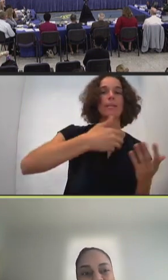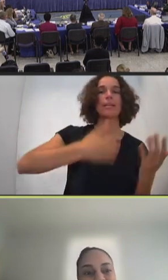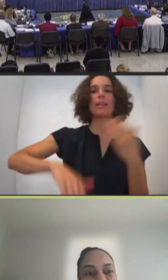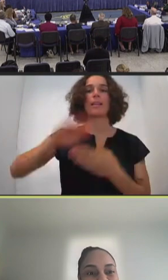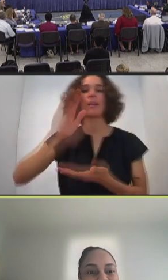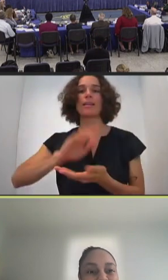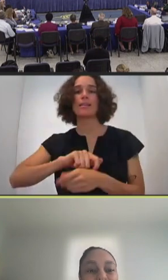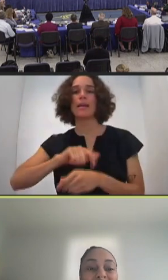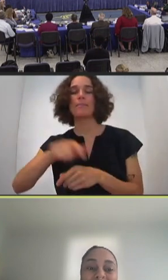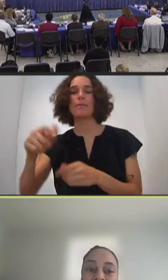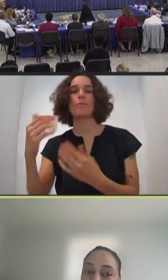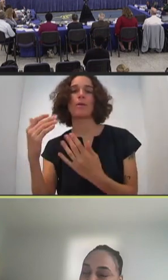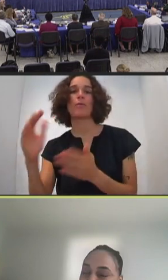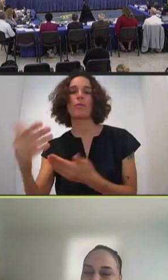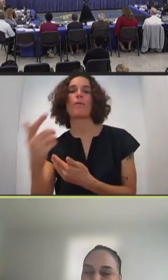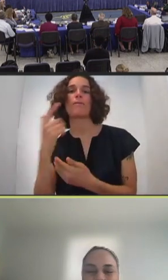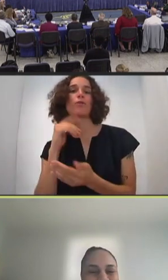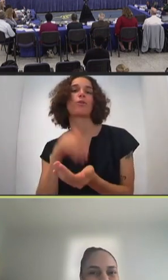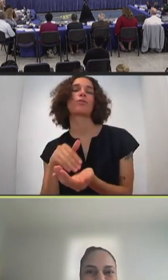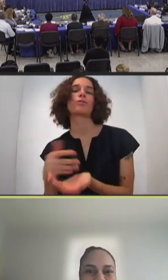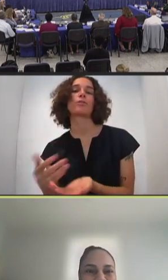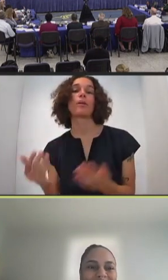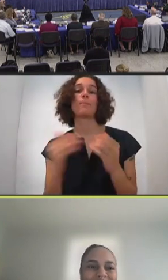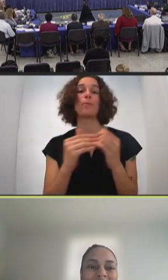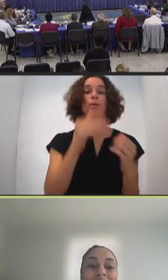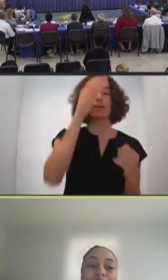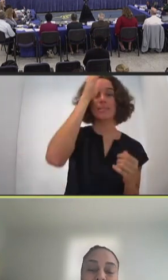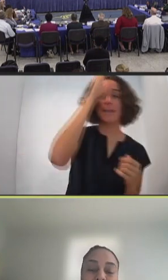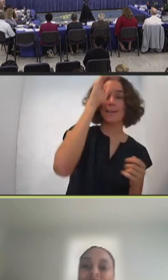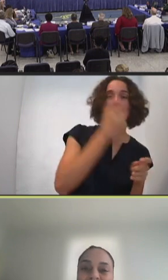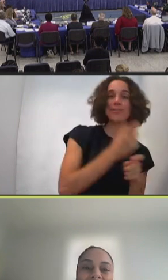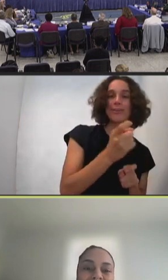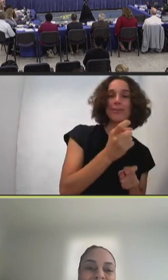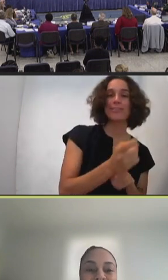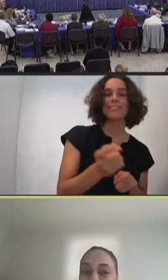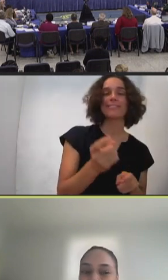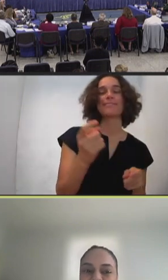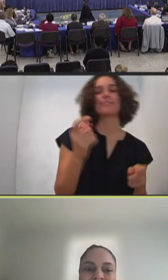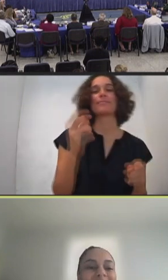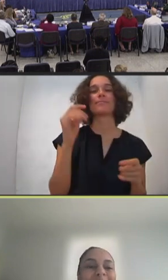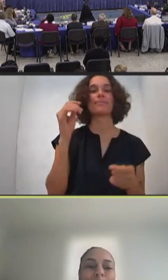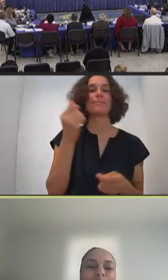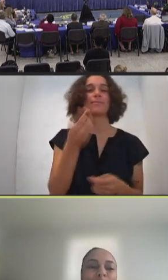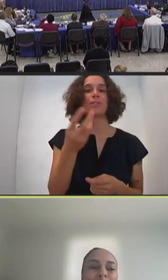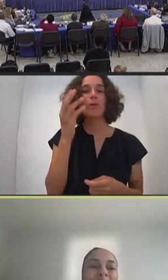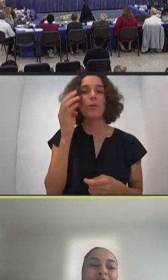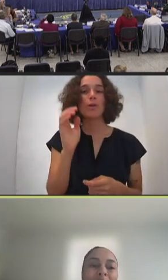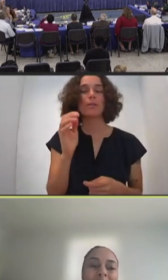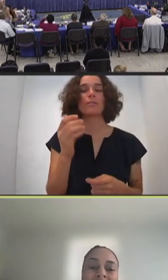not good.'" "More dad jokes." I love dad jokes. "Fewer dad concerns." And as someone who was a